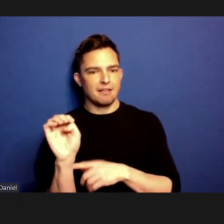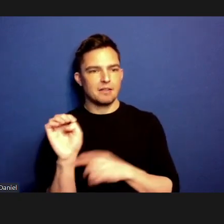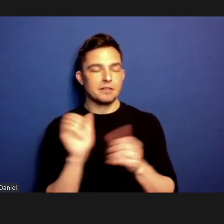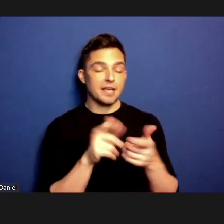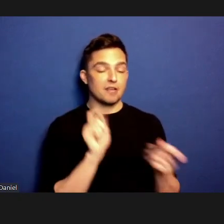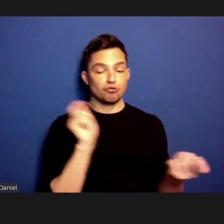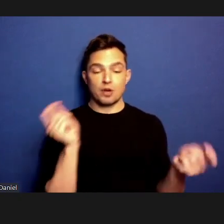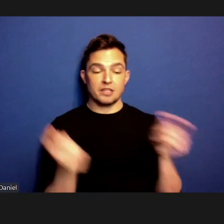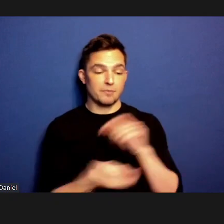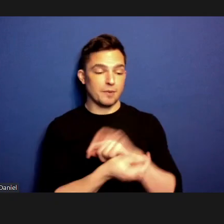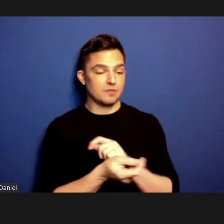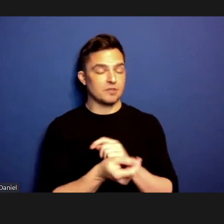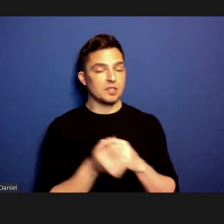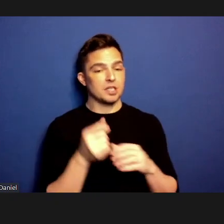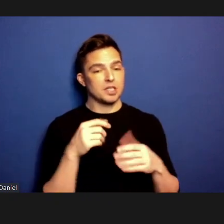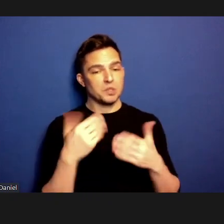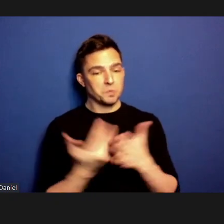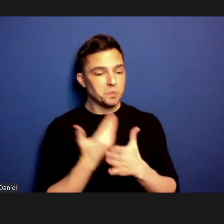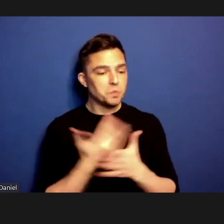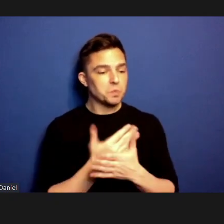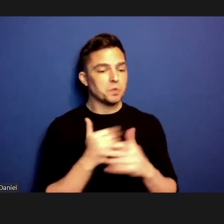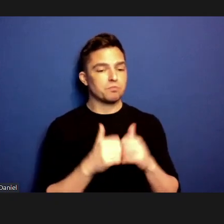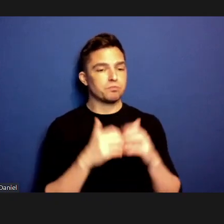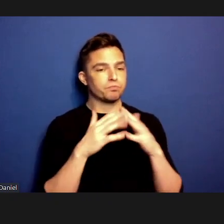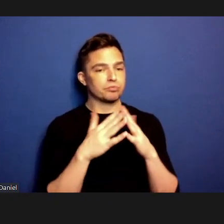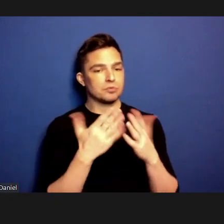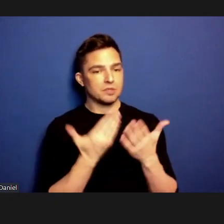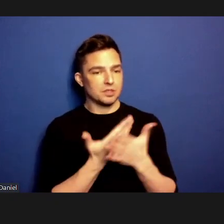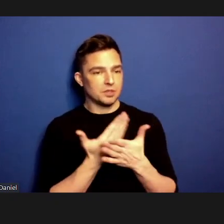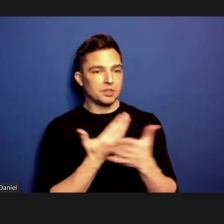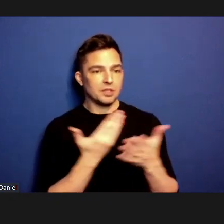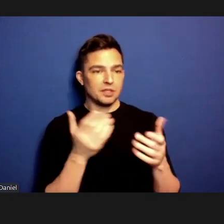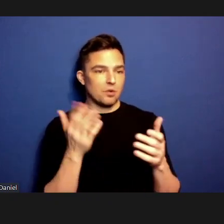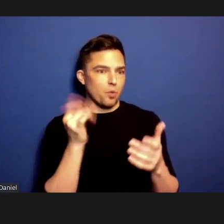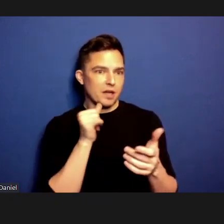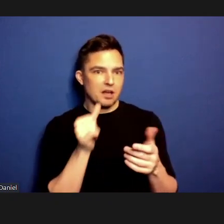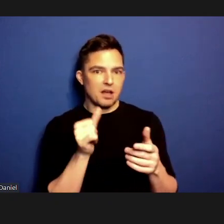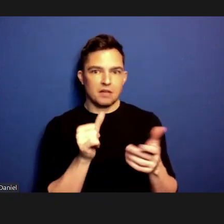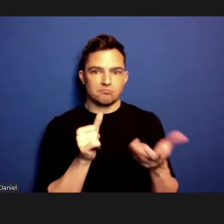and transformative. Why can't it be these things? And often times what we find is that